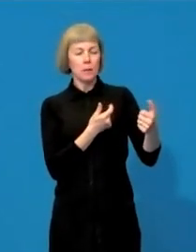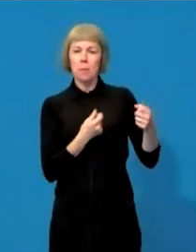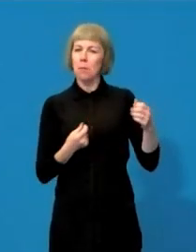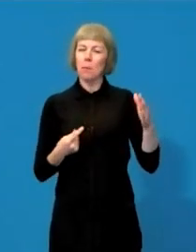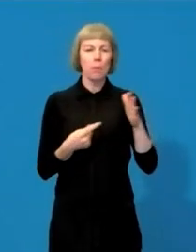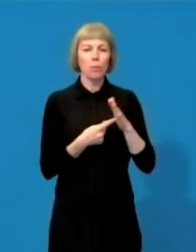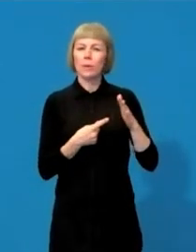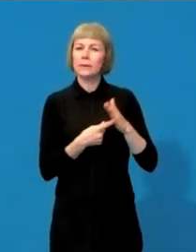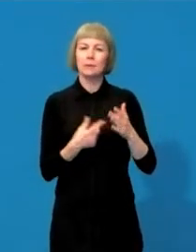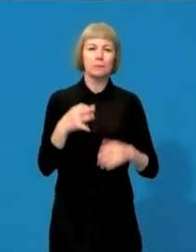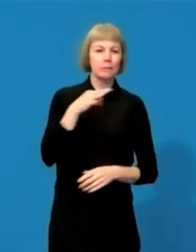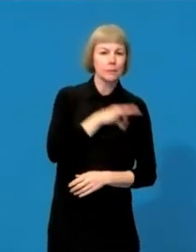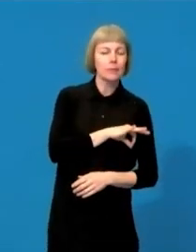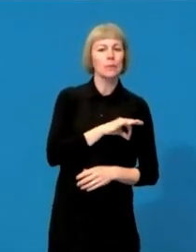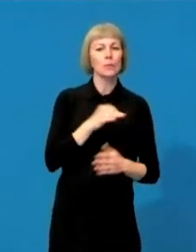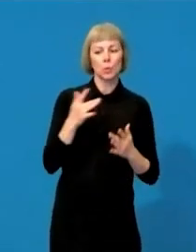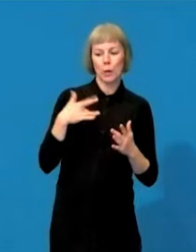alongside of that wonderful river of ours.